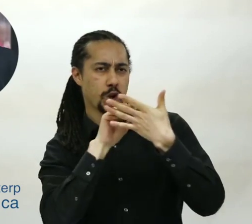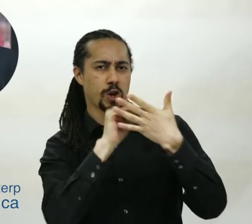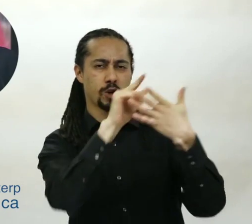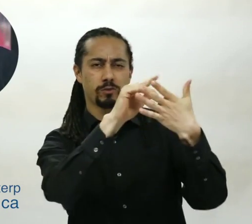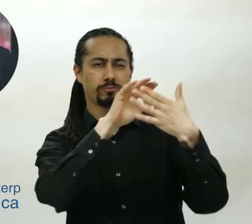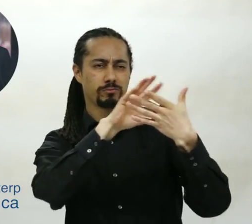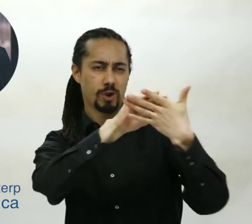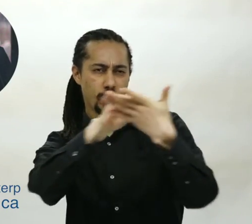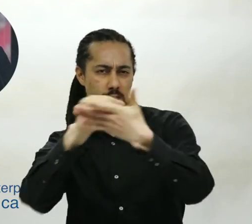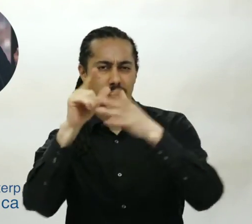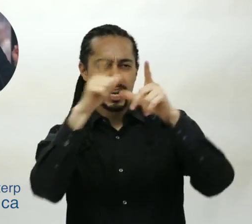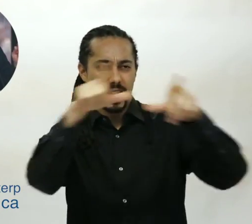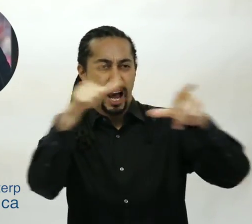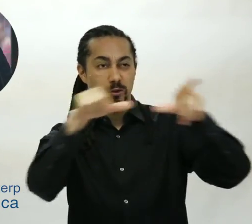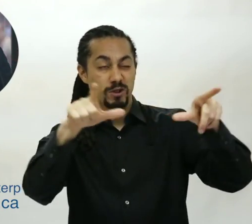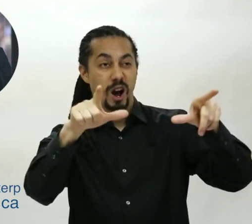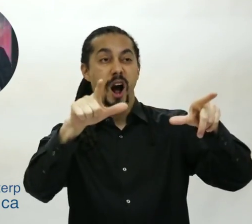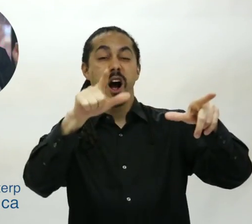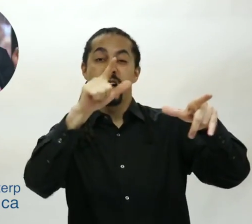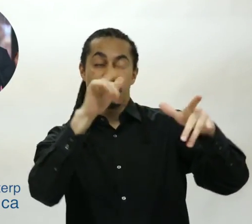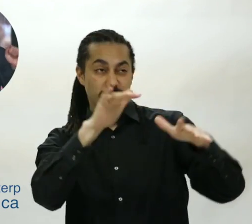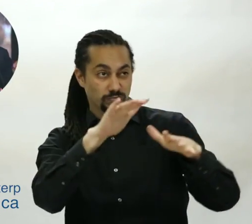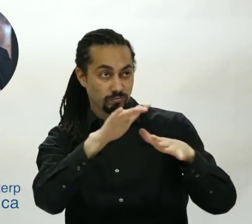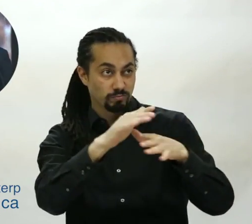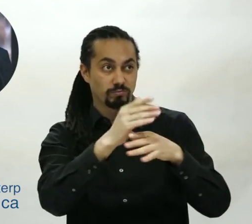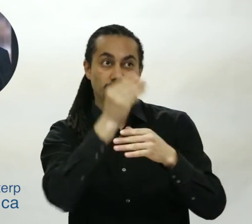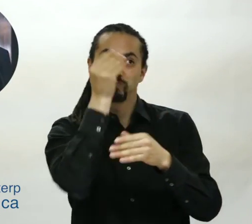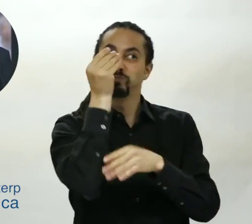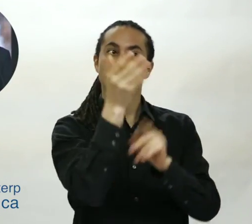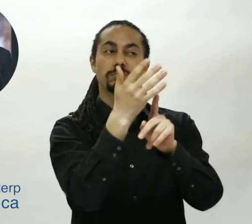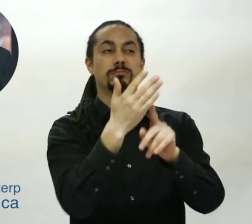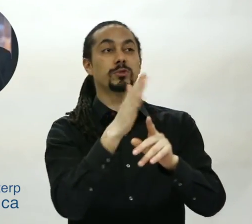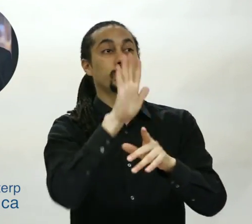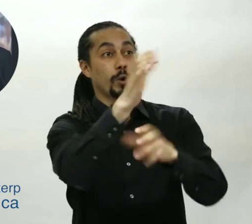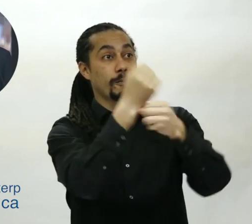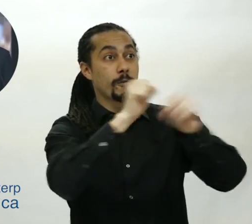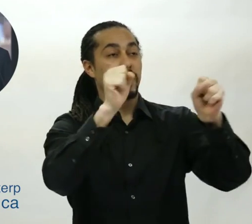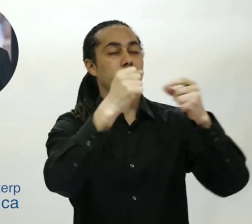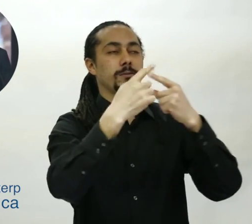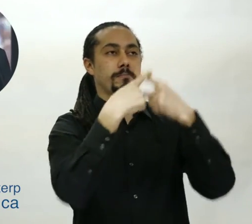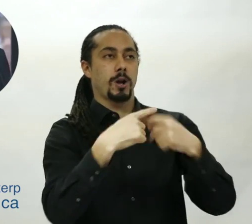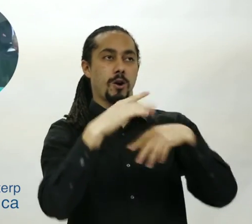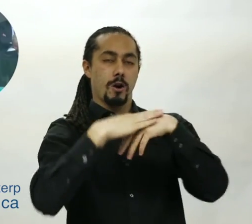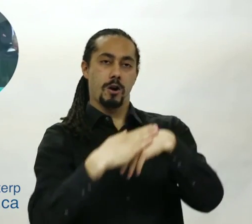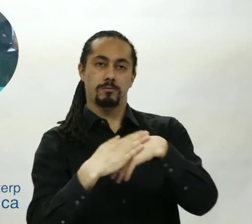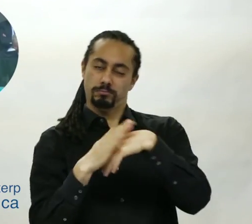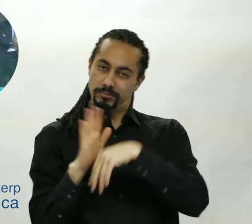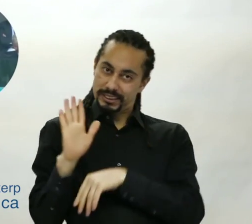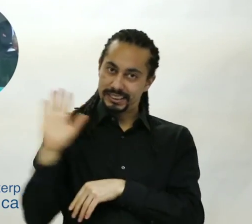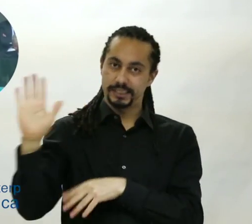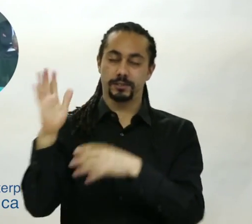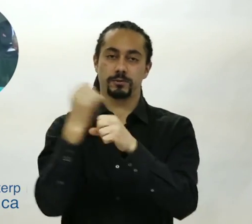them how their own freedom depend upon his.